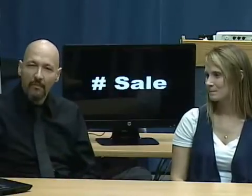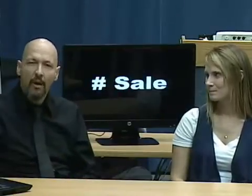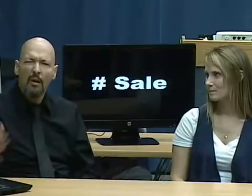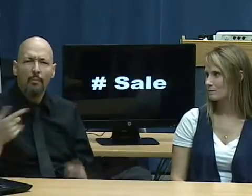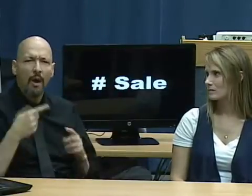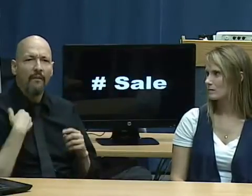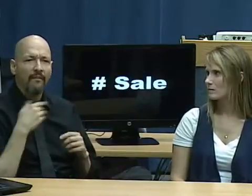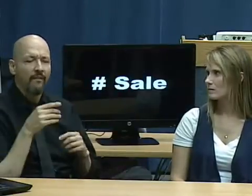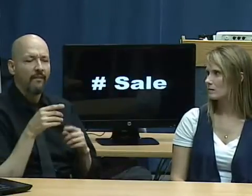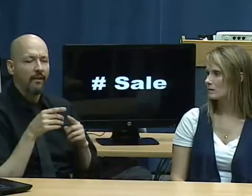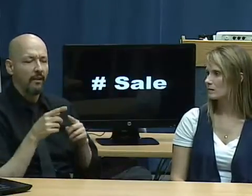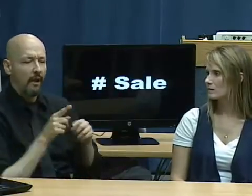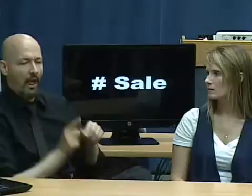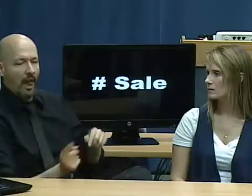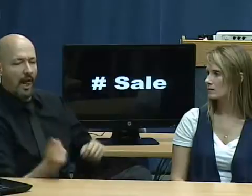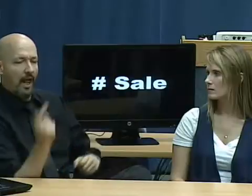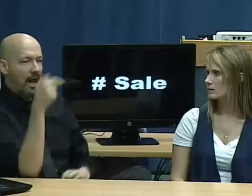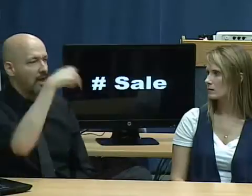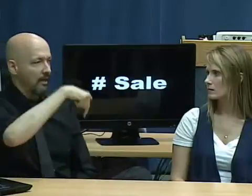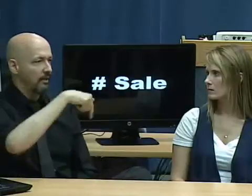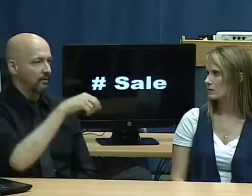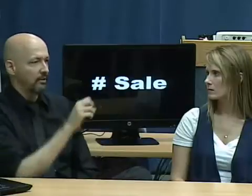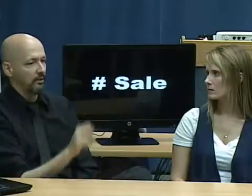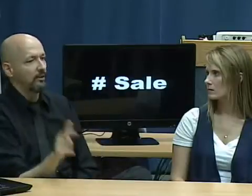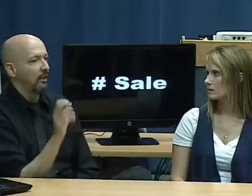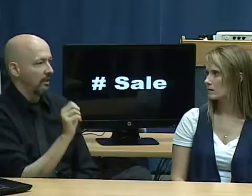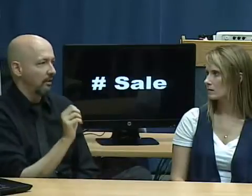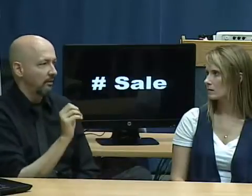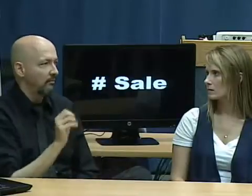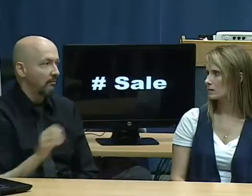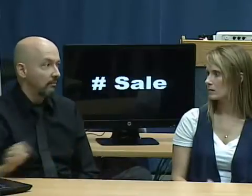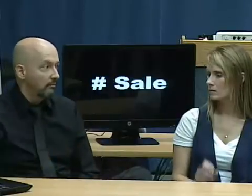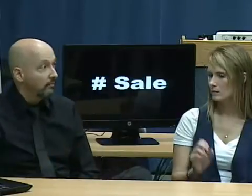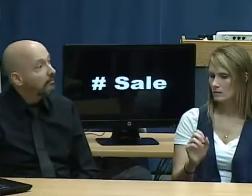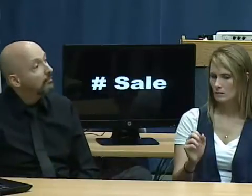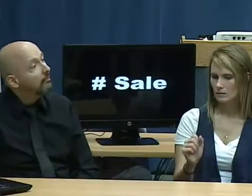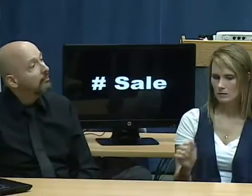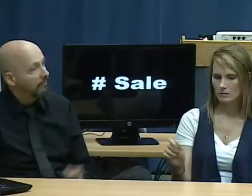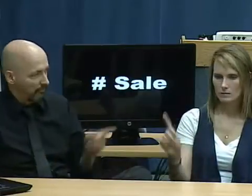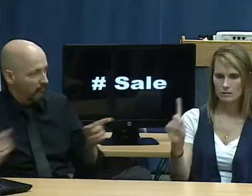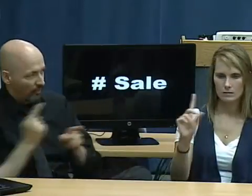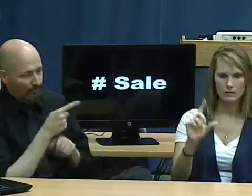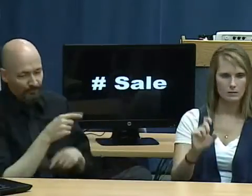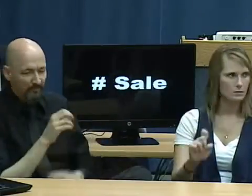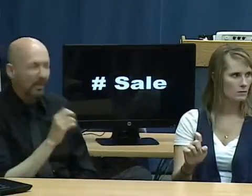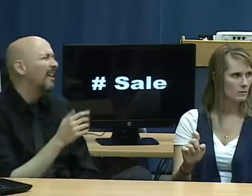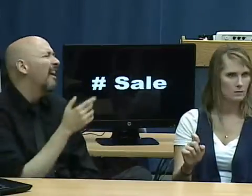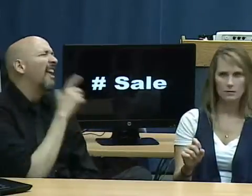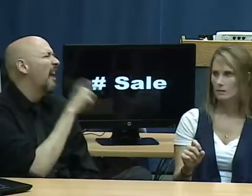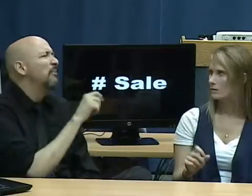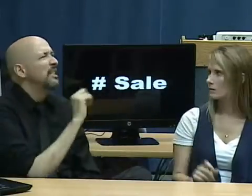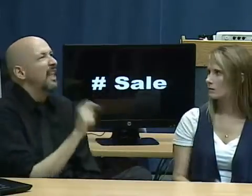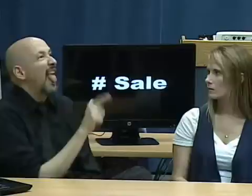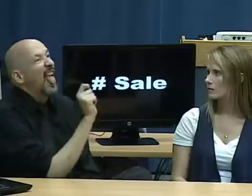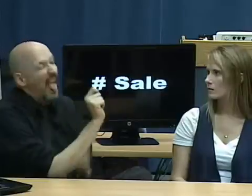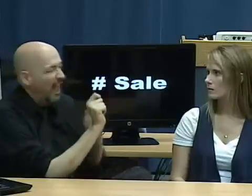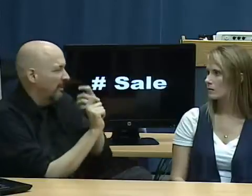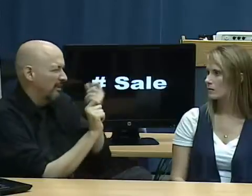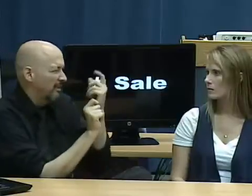What about the direction? Counterclockwise. Right, yeah. It doesn't have to have this final "E."